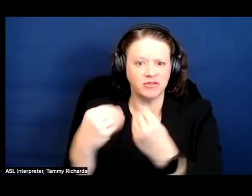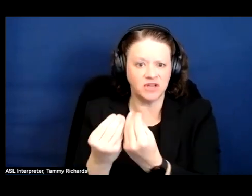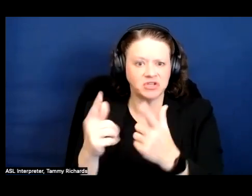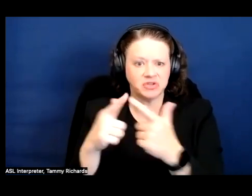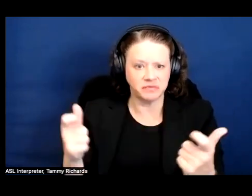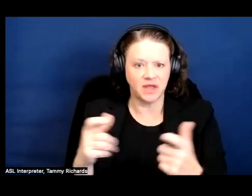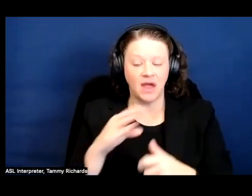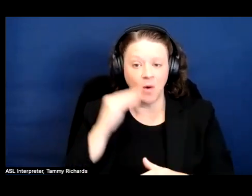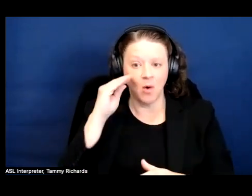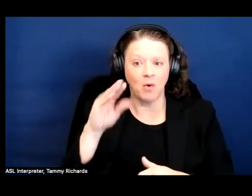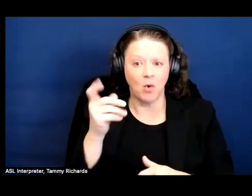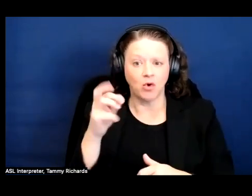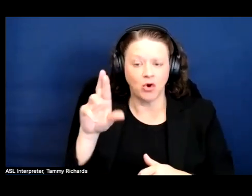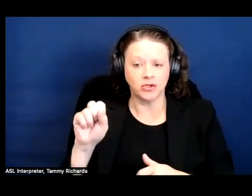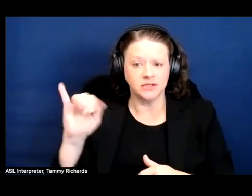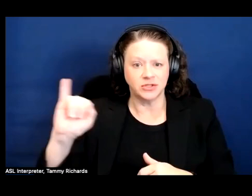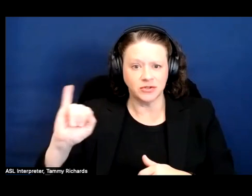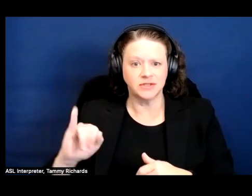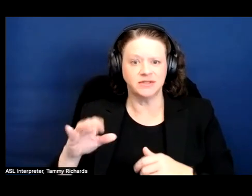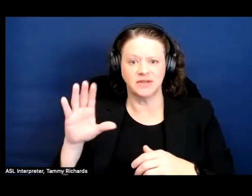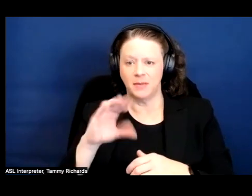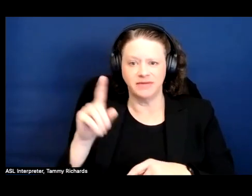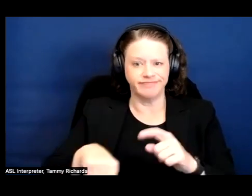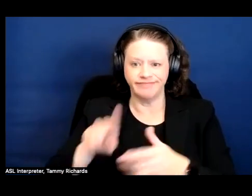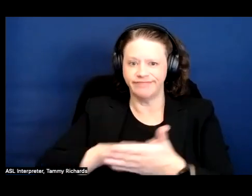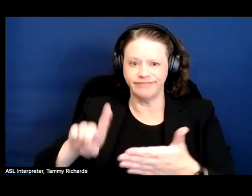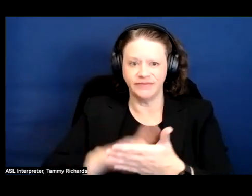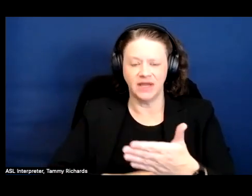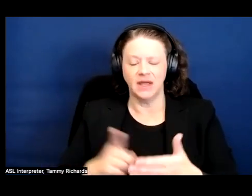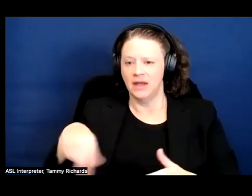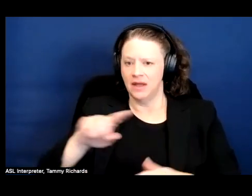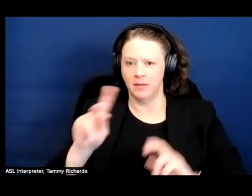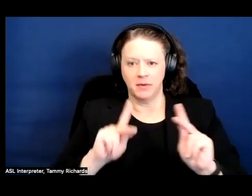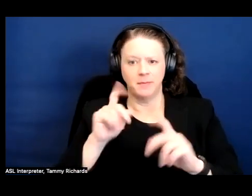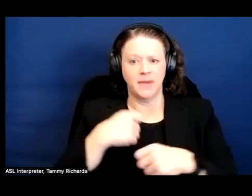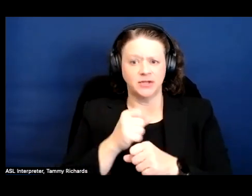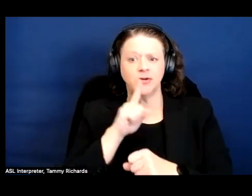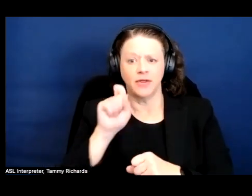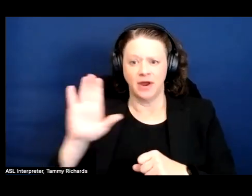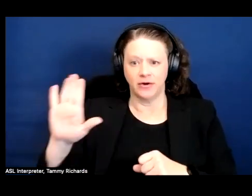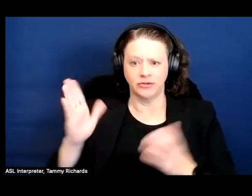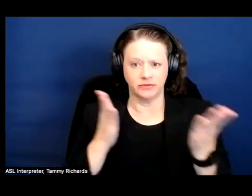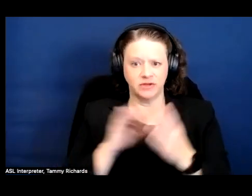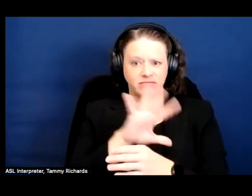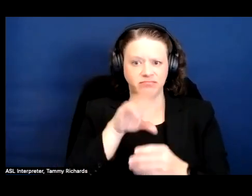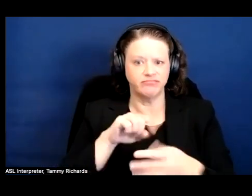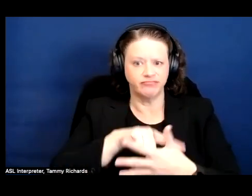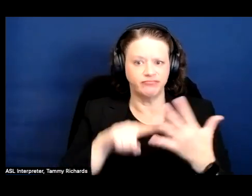that's not allowable. So general fears about, for example, pit bulls.